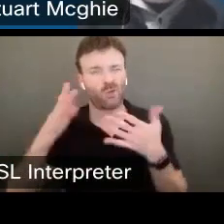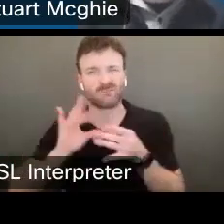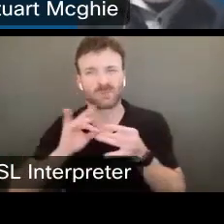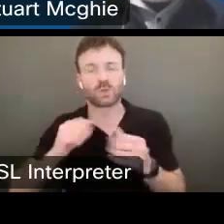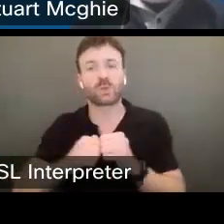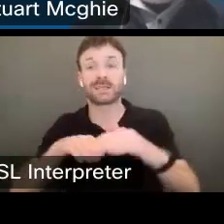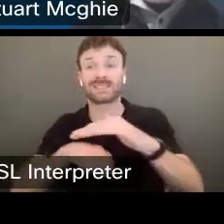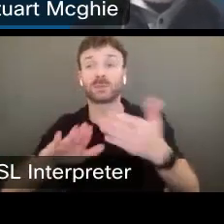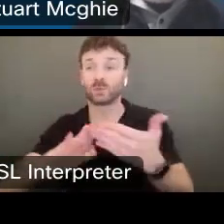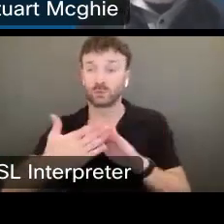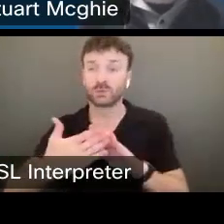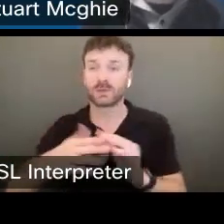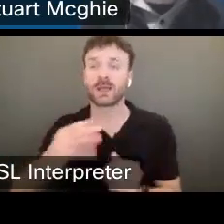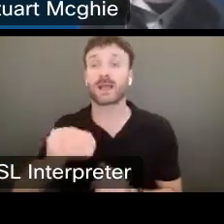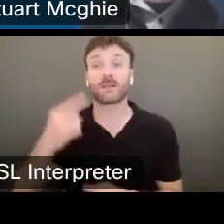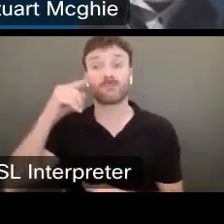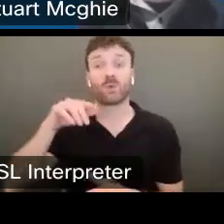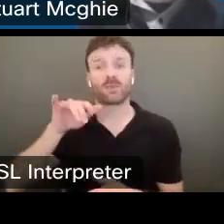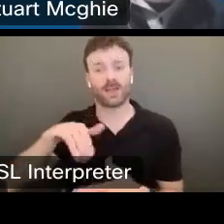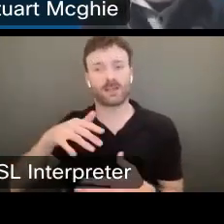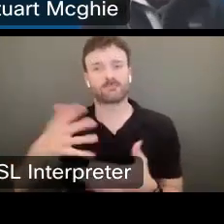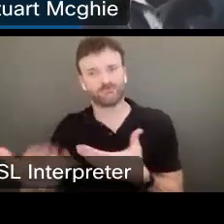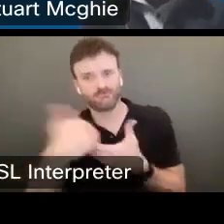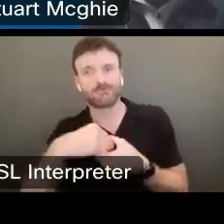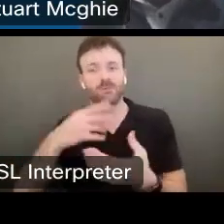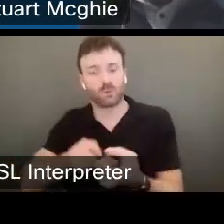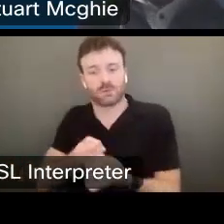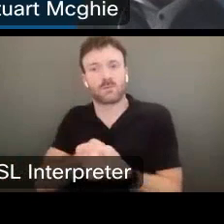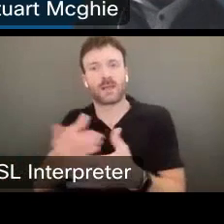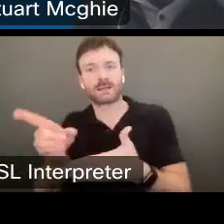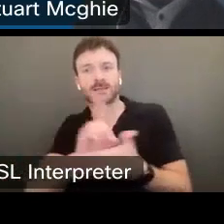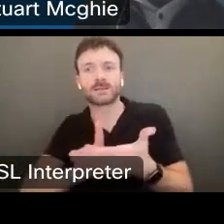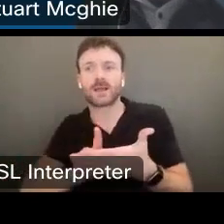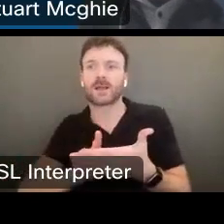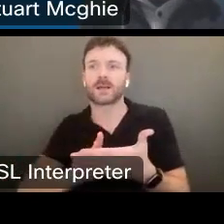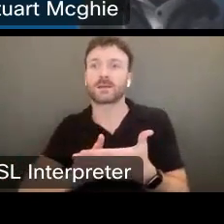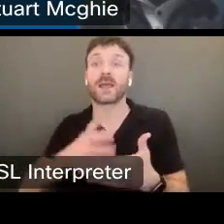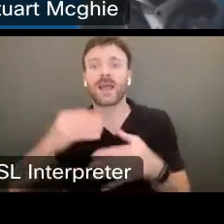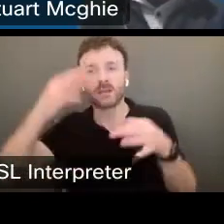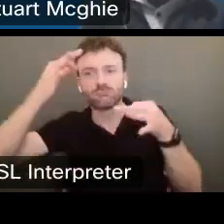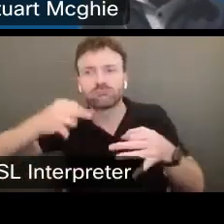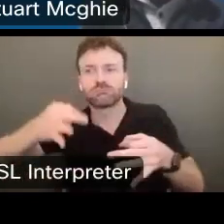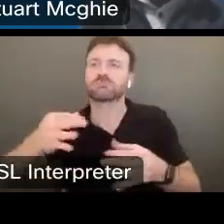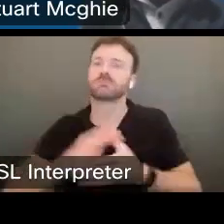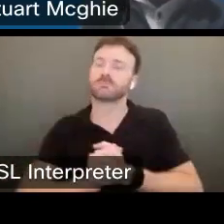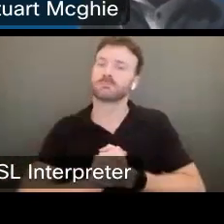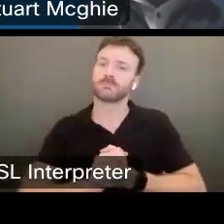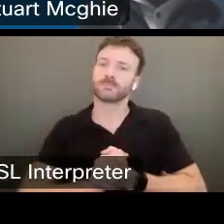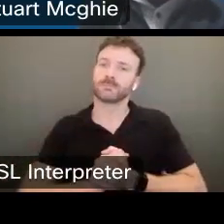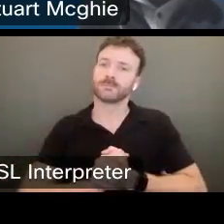for the support in the design and also within the decision-making process.